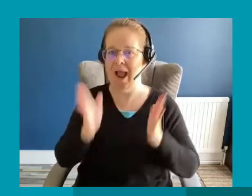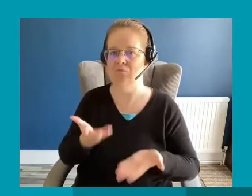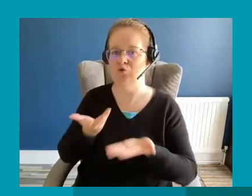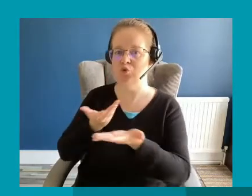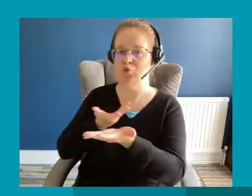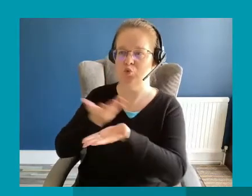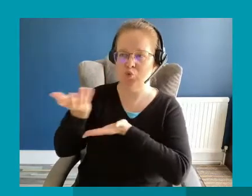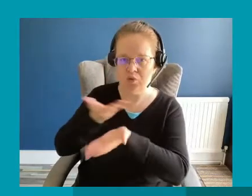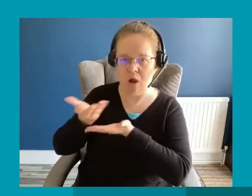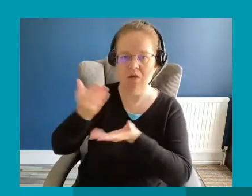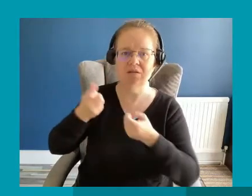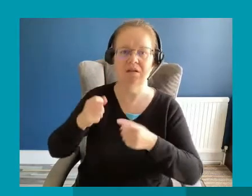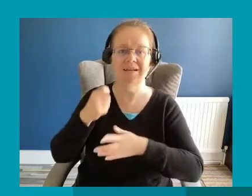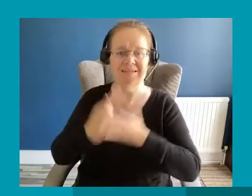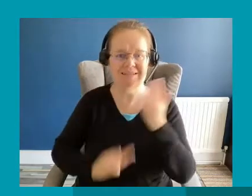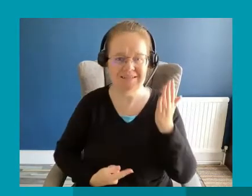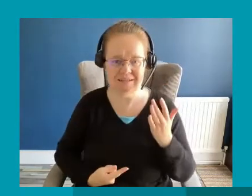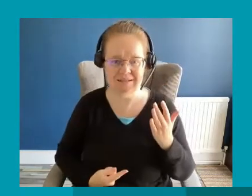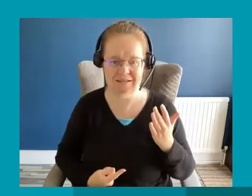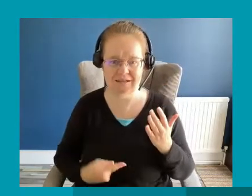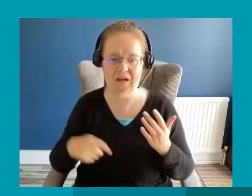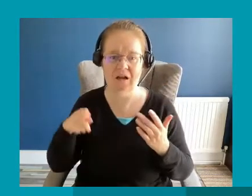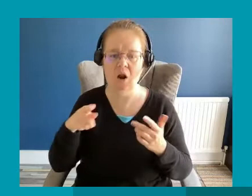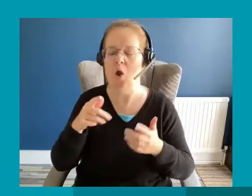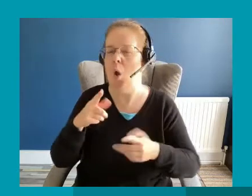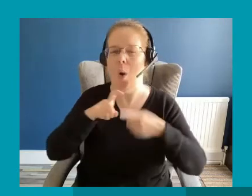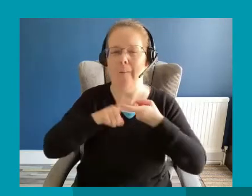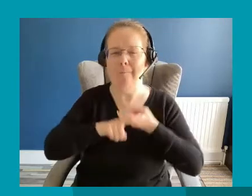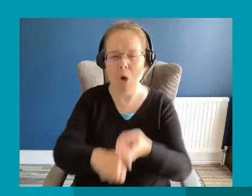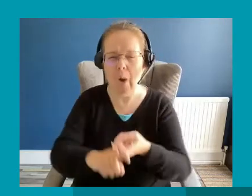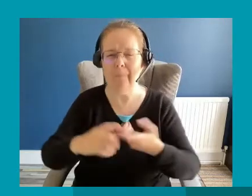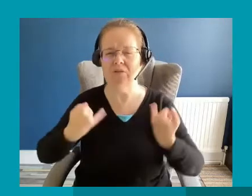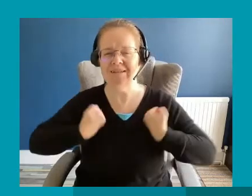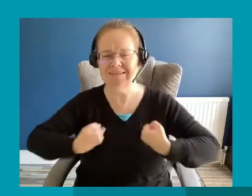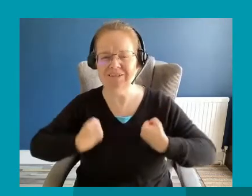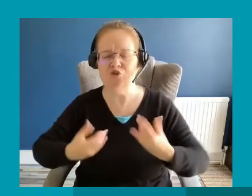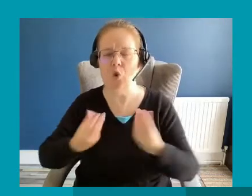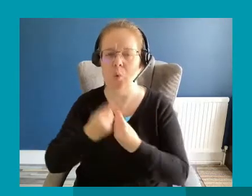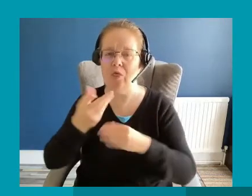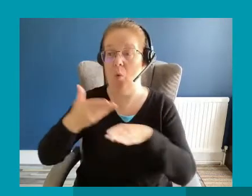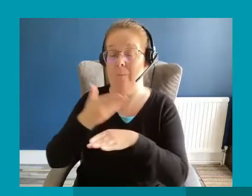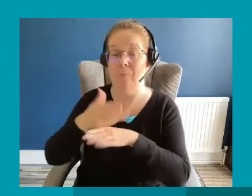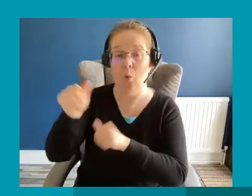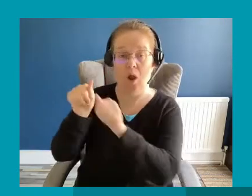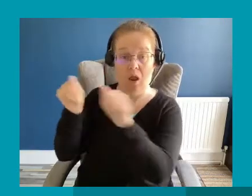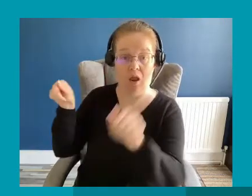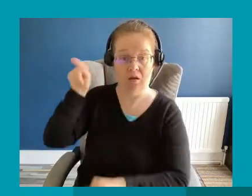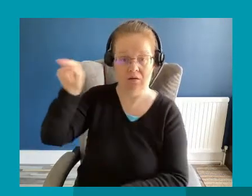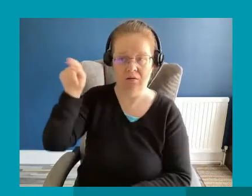your impairment, or your condition with the employer, right? So we know that the decision will